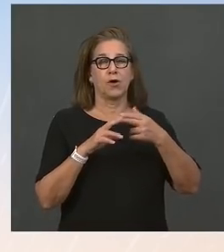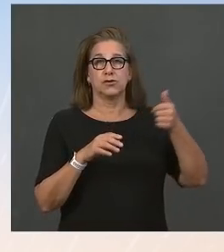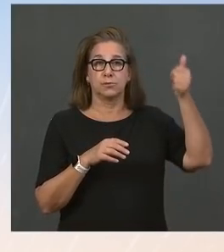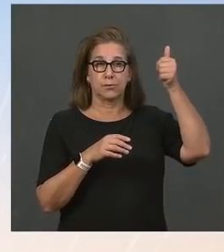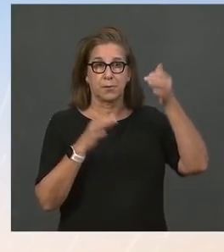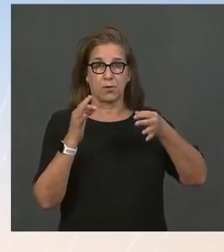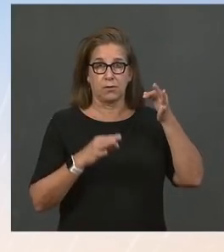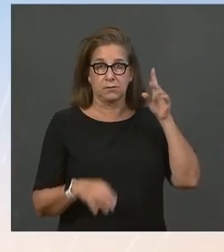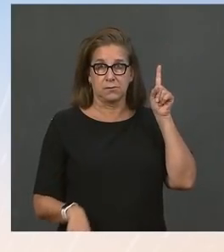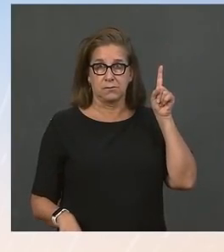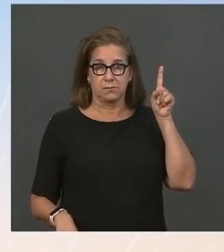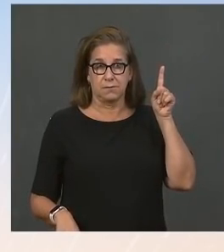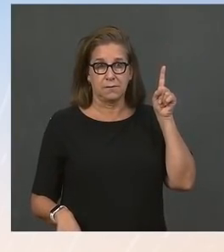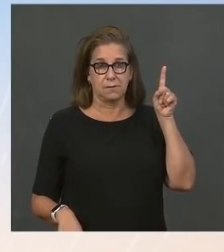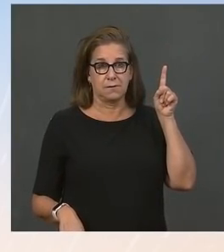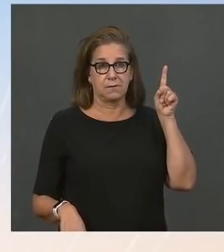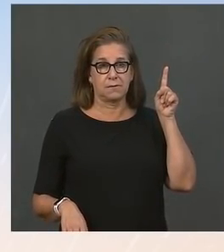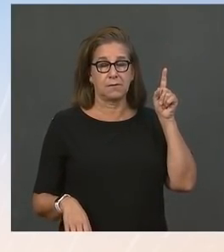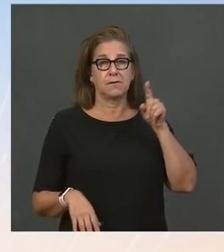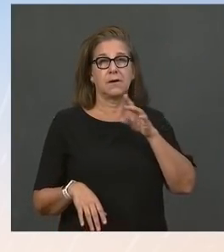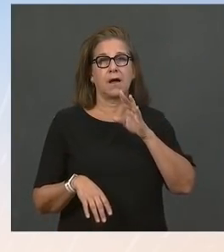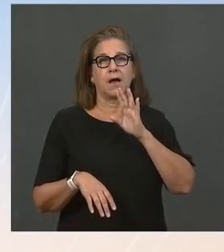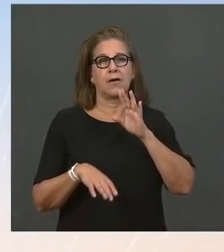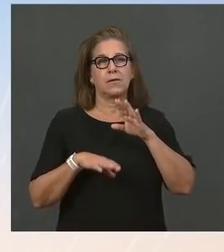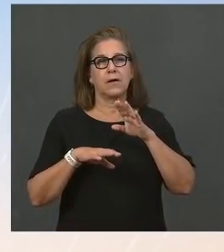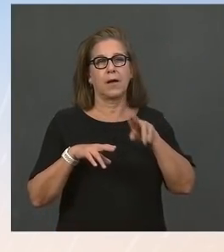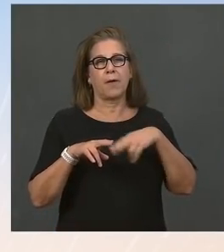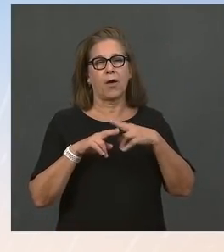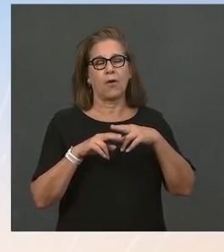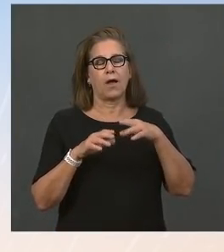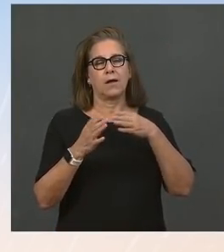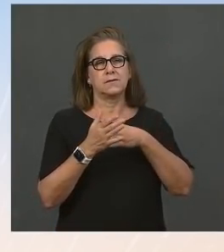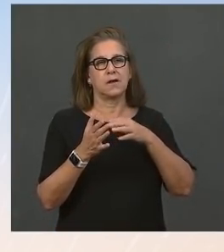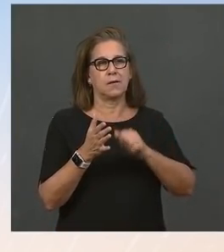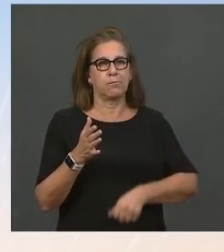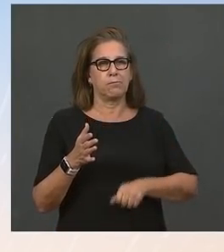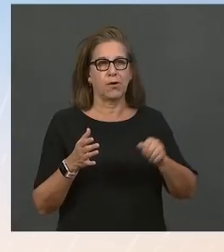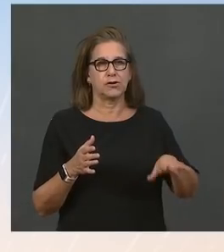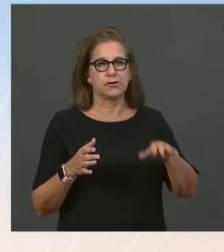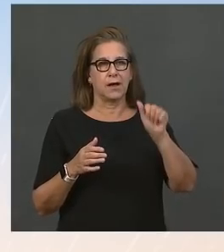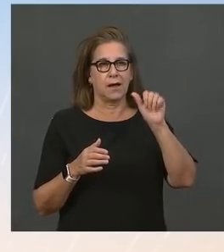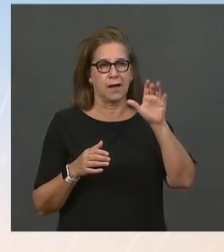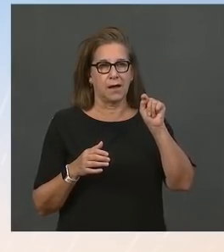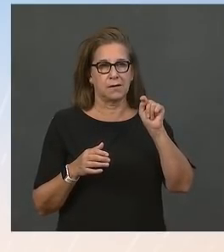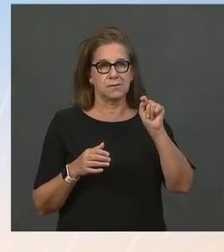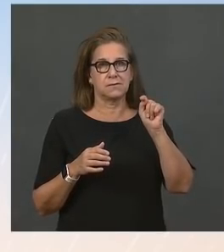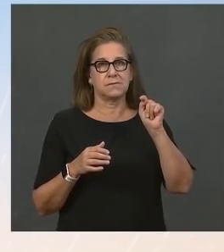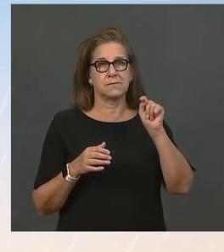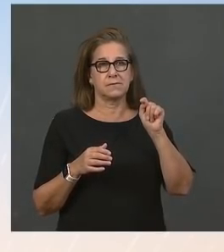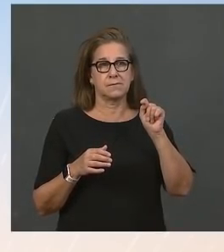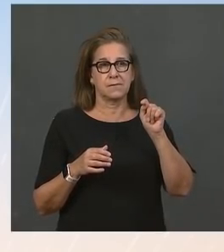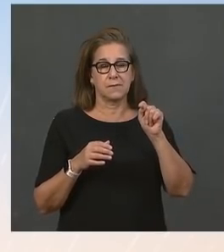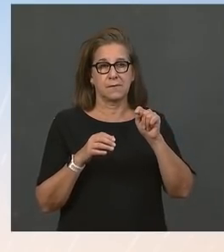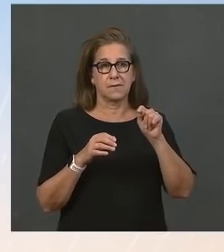but they're not going to rule on the constitutionality of it. Does the White House have any thoughts on that? Ms. Psaki: Beyond what I said to Peter, I don't have anything additional from here.